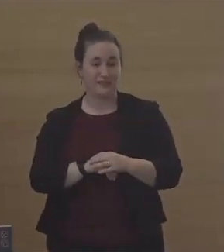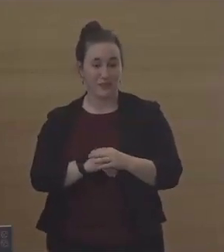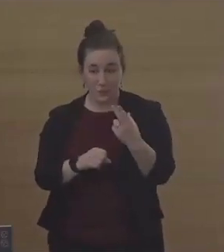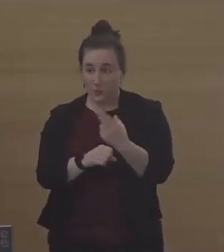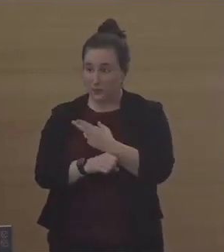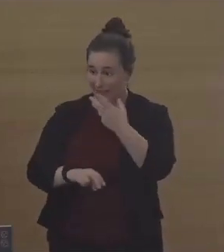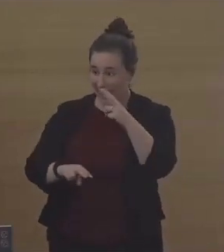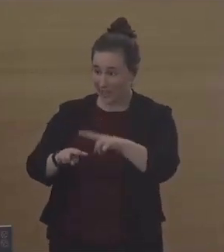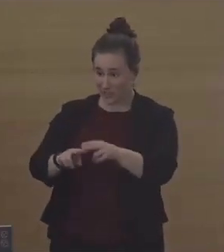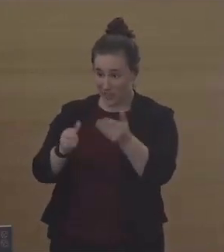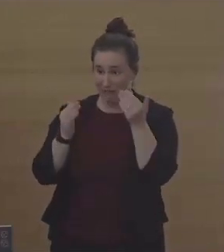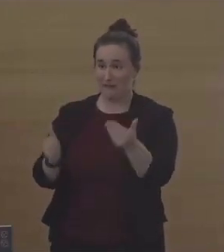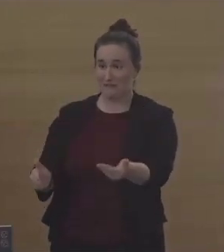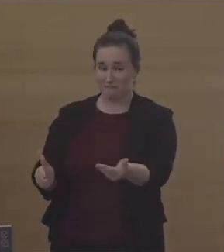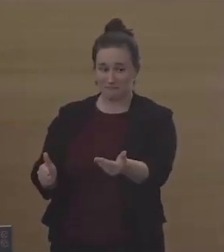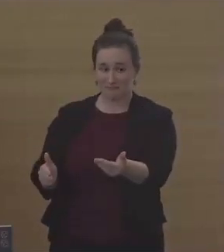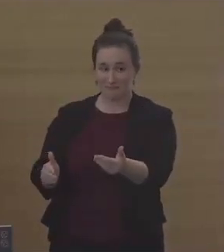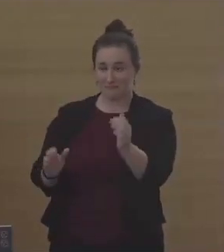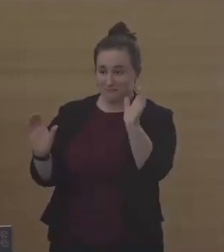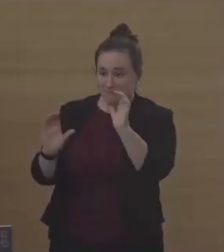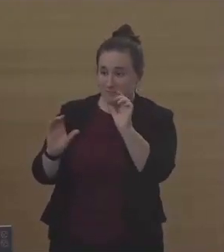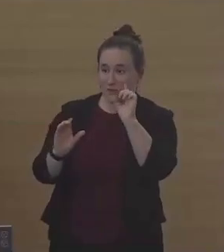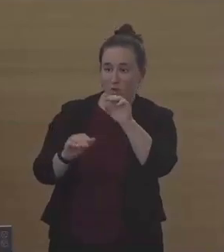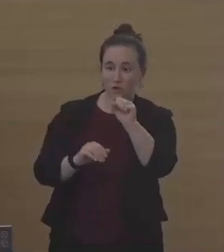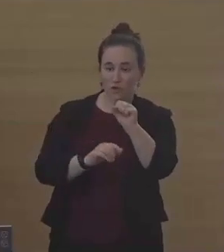#TeachDisabilityHistory on all your social medias.